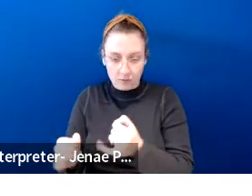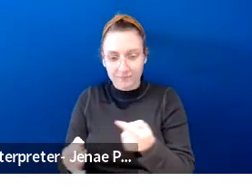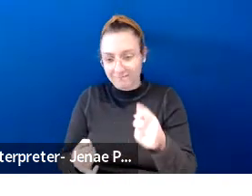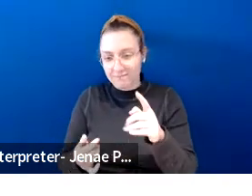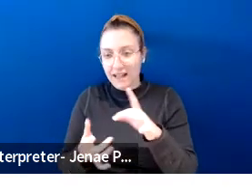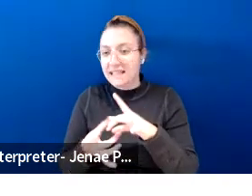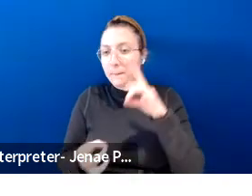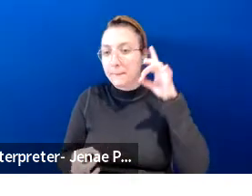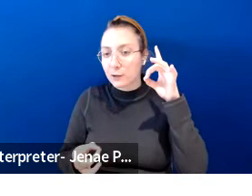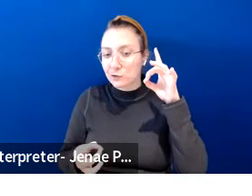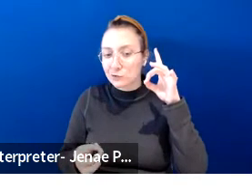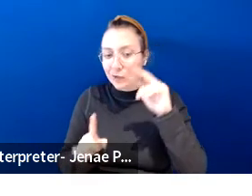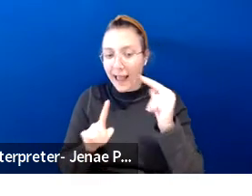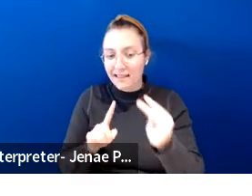can come in or religious pursuits